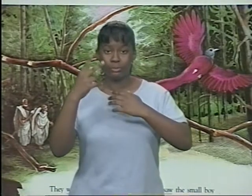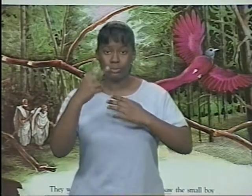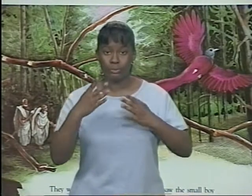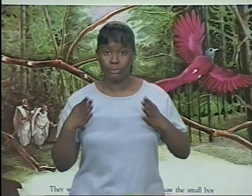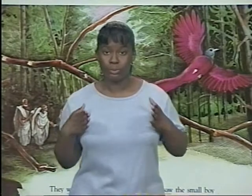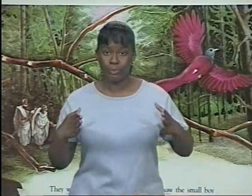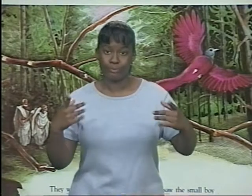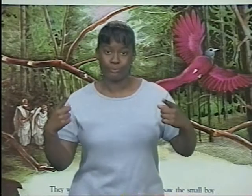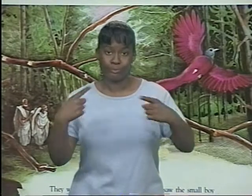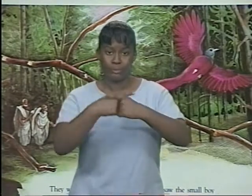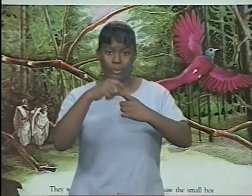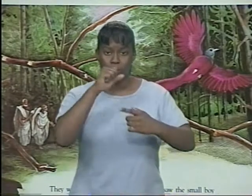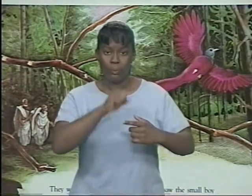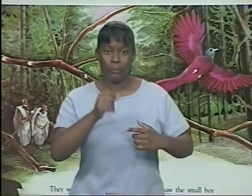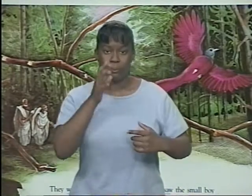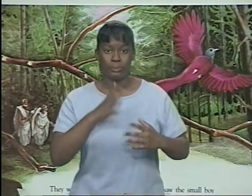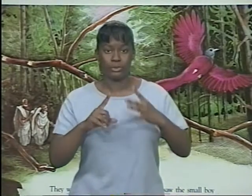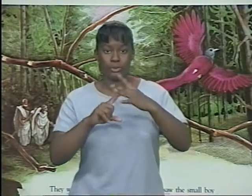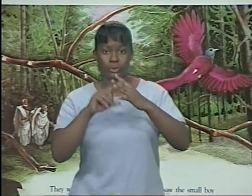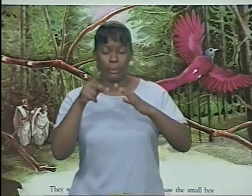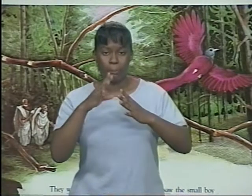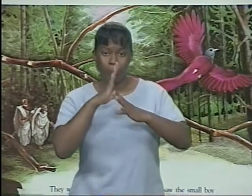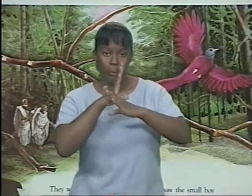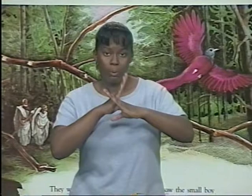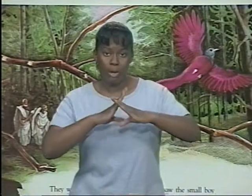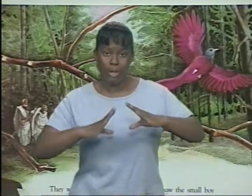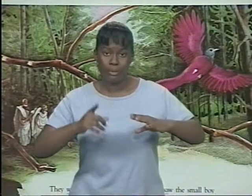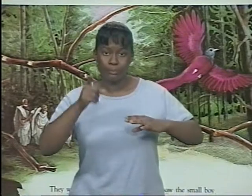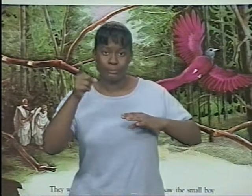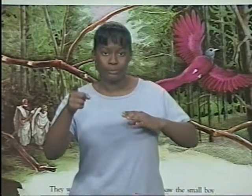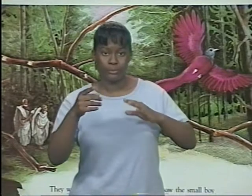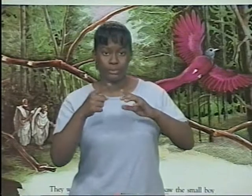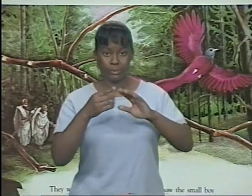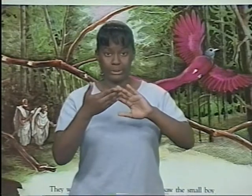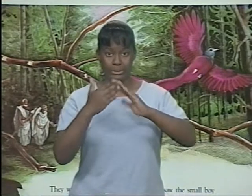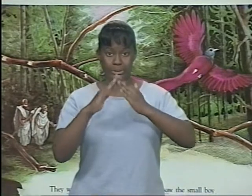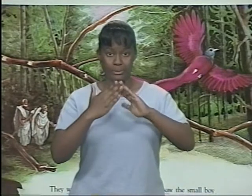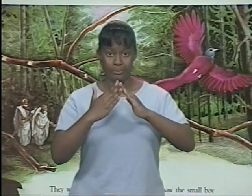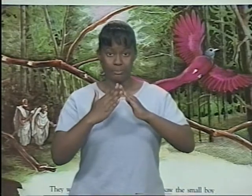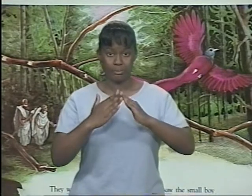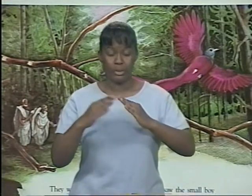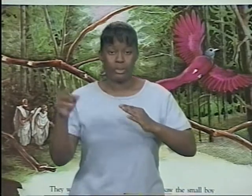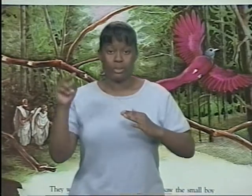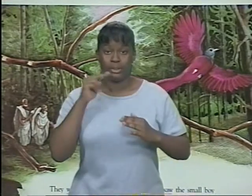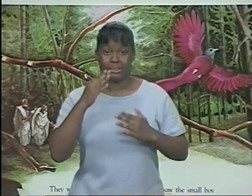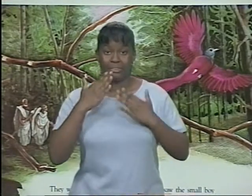yam she had brought for her lunch. The boy smiled and disappeared as quietly as he had come.